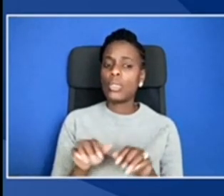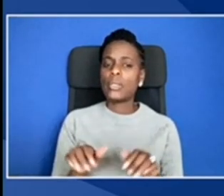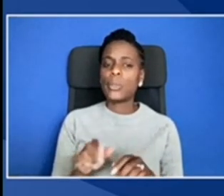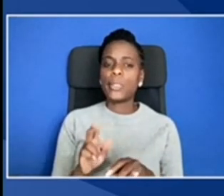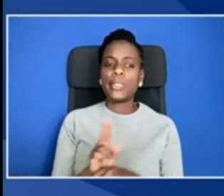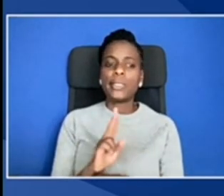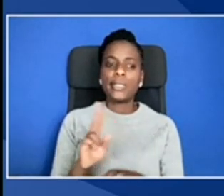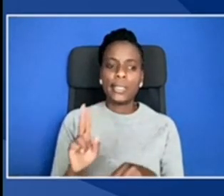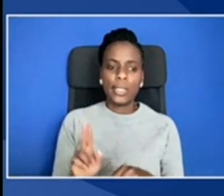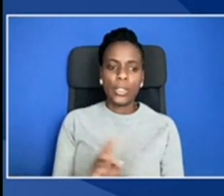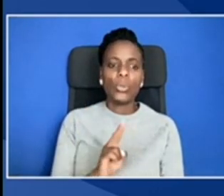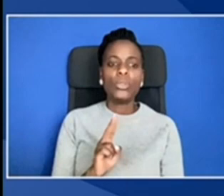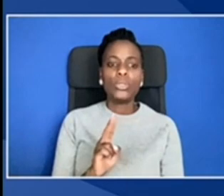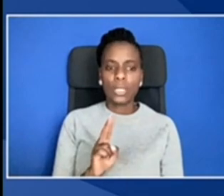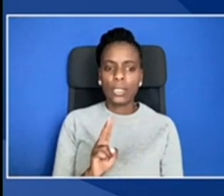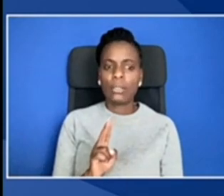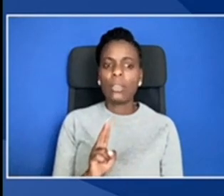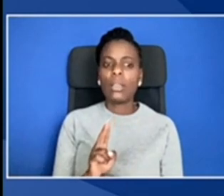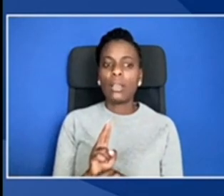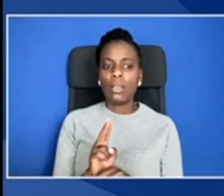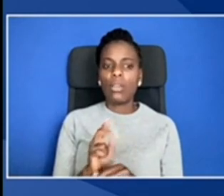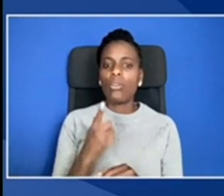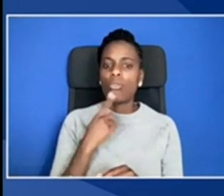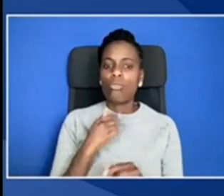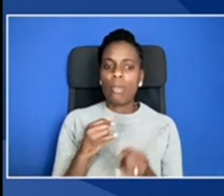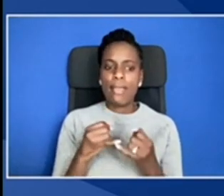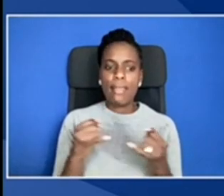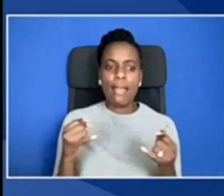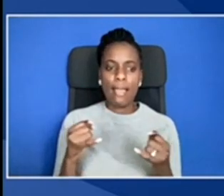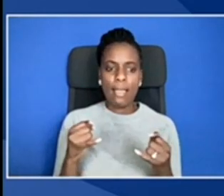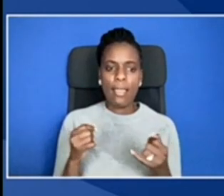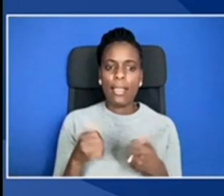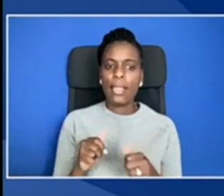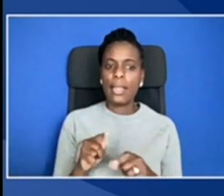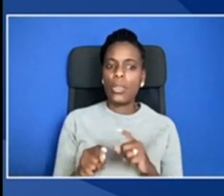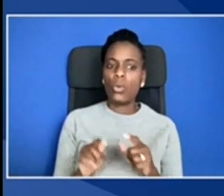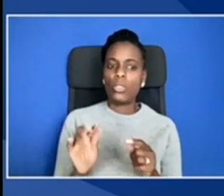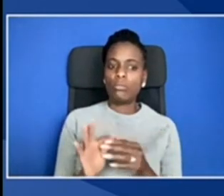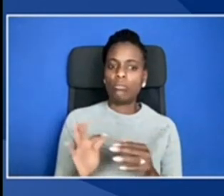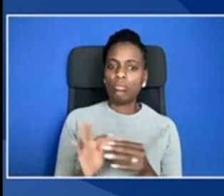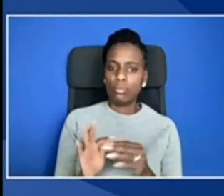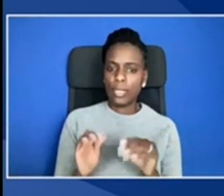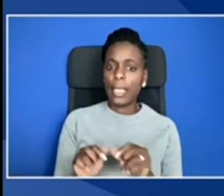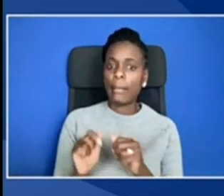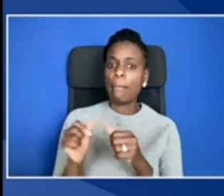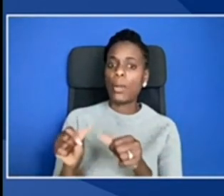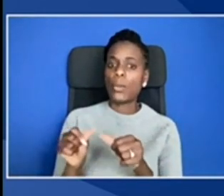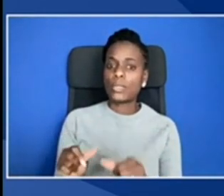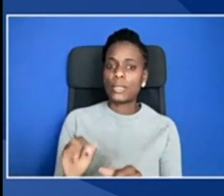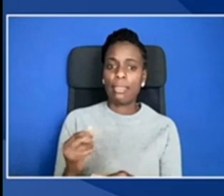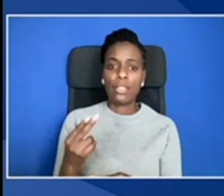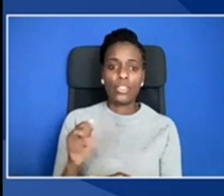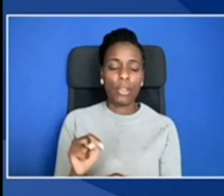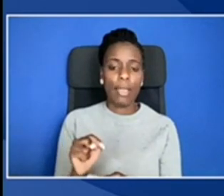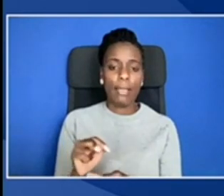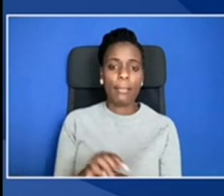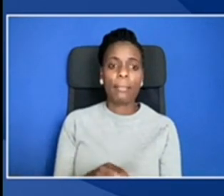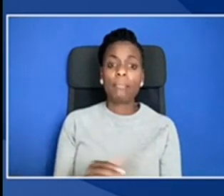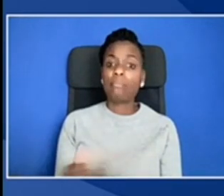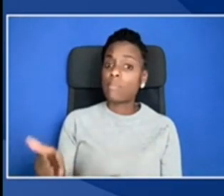in the chat. Specifics to this question to help inform the Department, anyone?